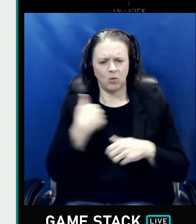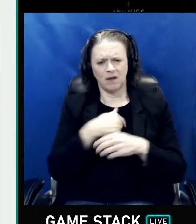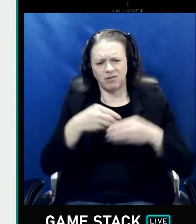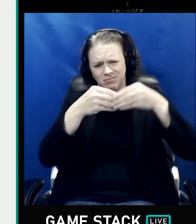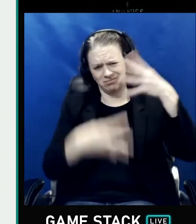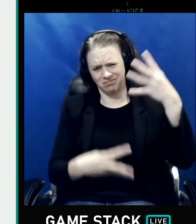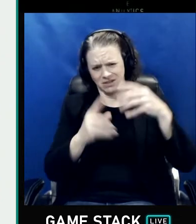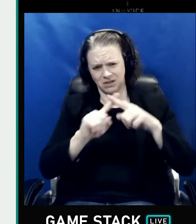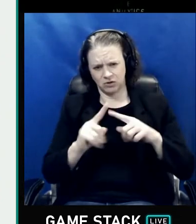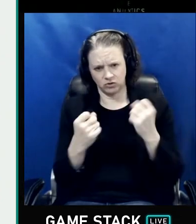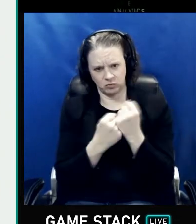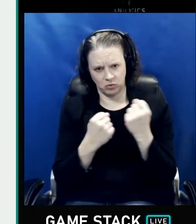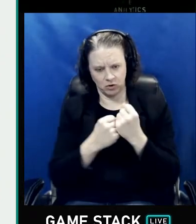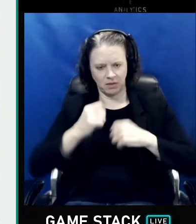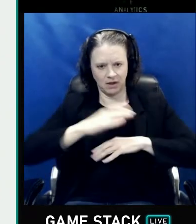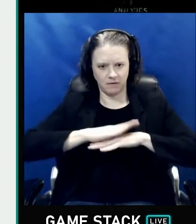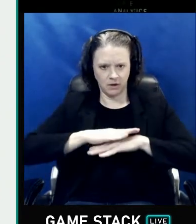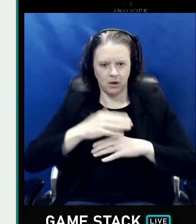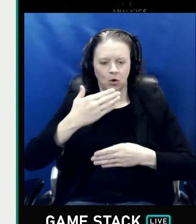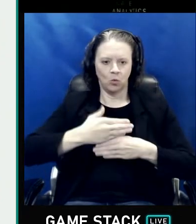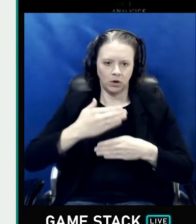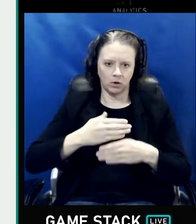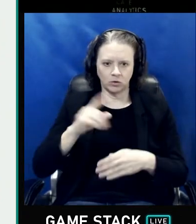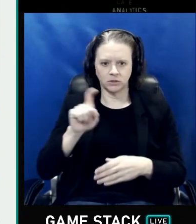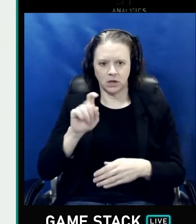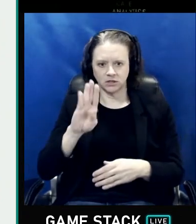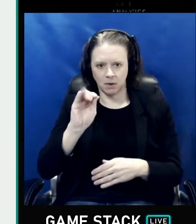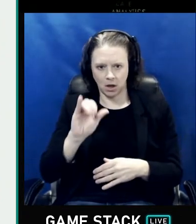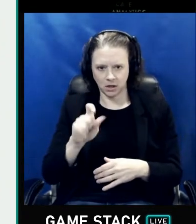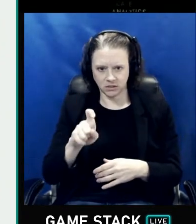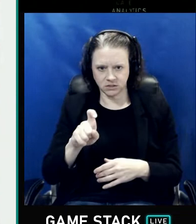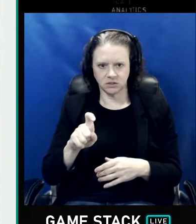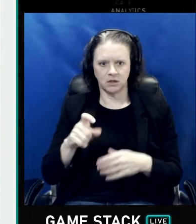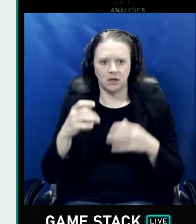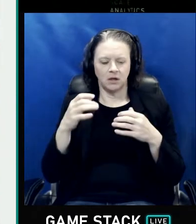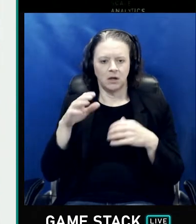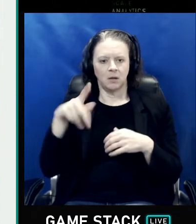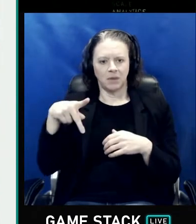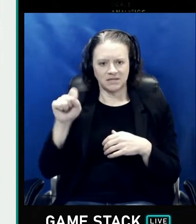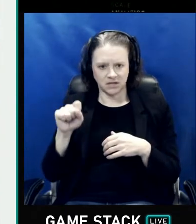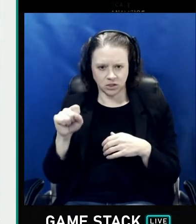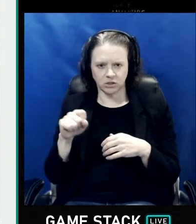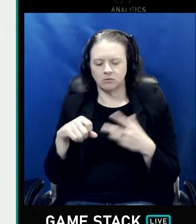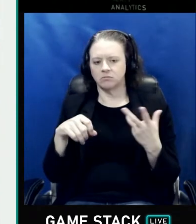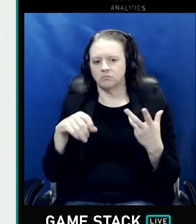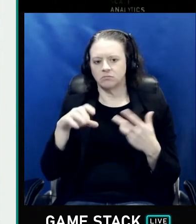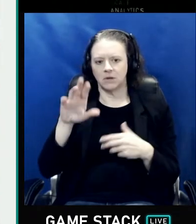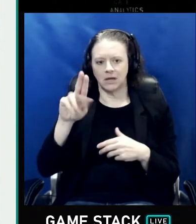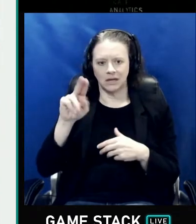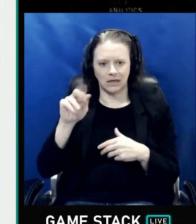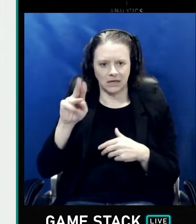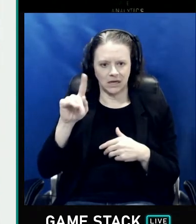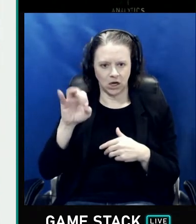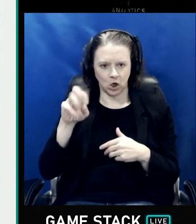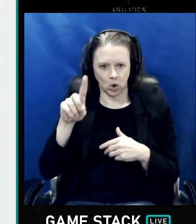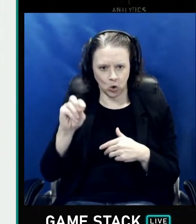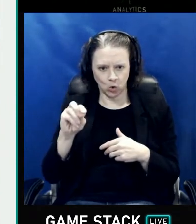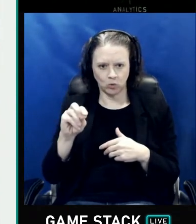Xbox, PlayStation, Nintendo, iOS, Android and Google Stadia. Depending on what target platform you